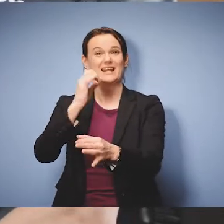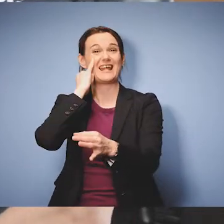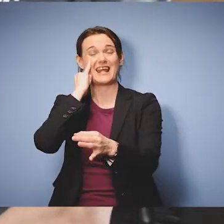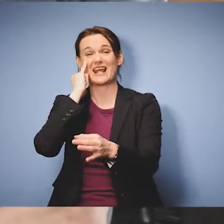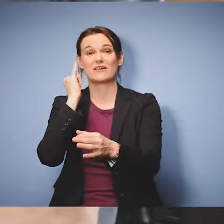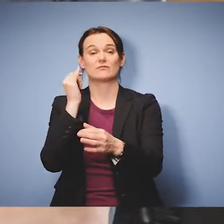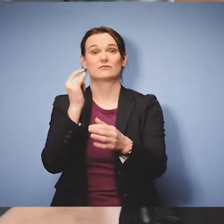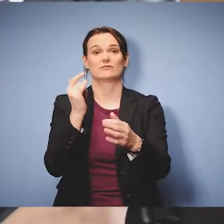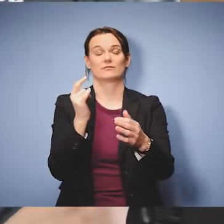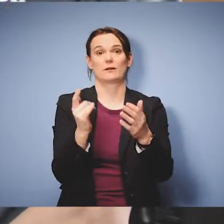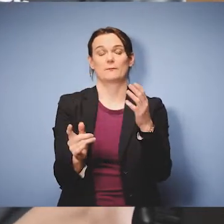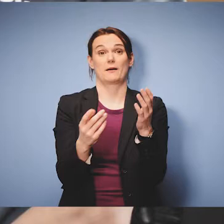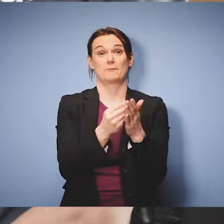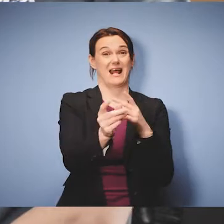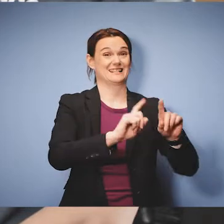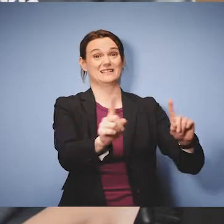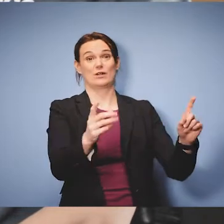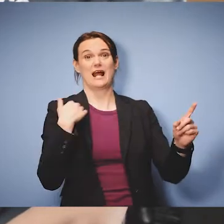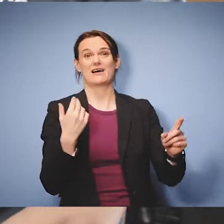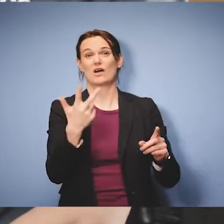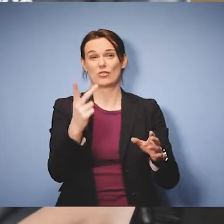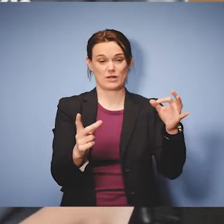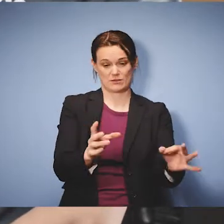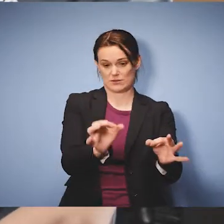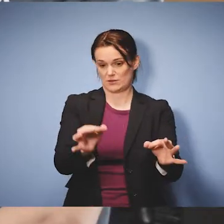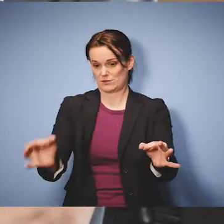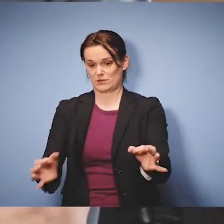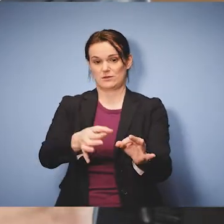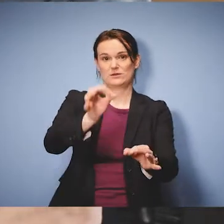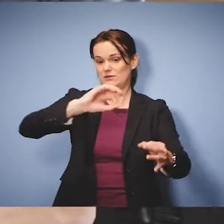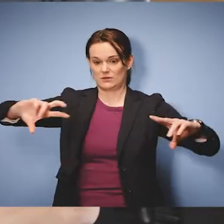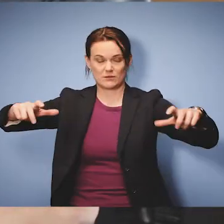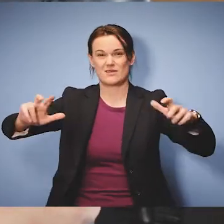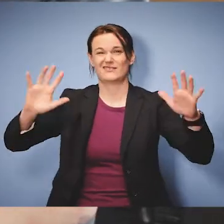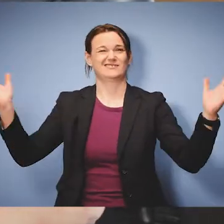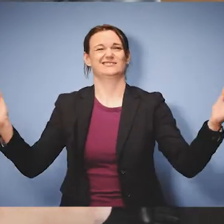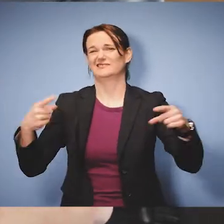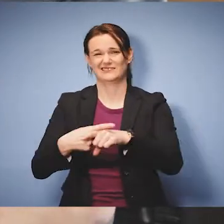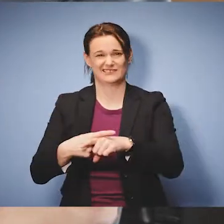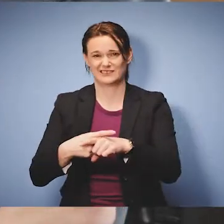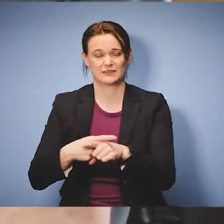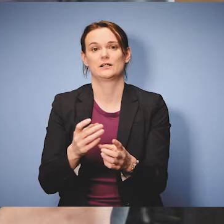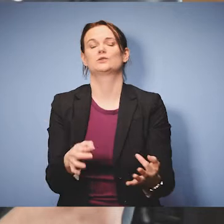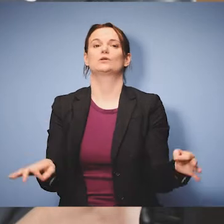and bought a three hole faucet it's not gonna fit the application that I have here in front of me. So just ensure that you're matching the faucet